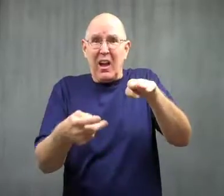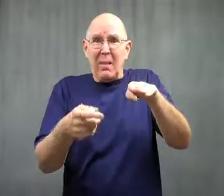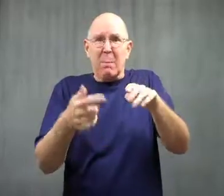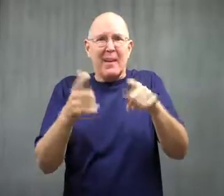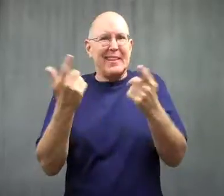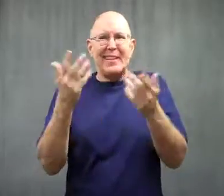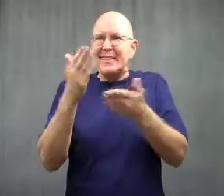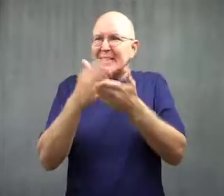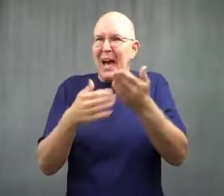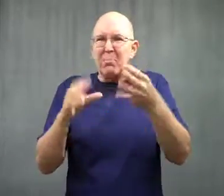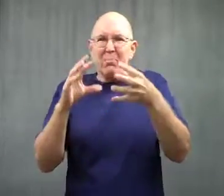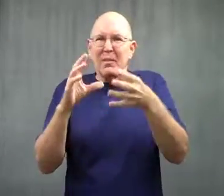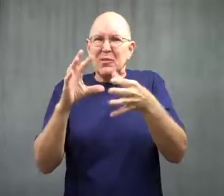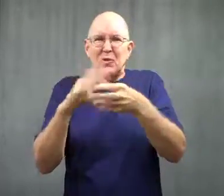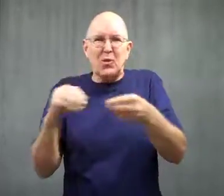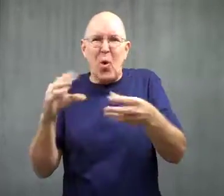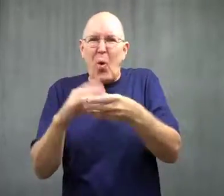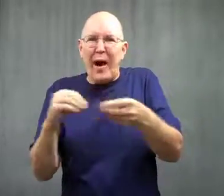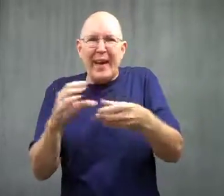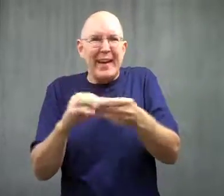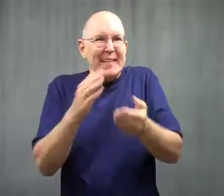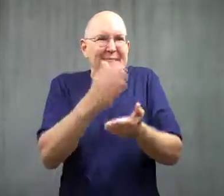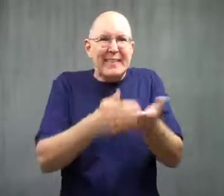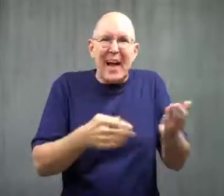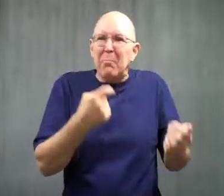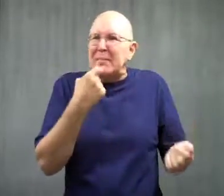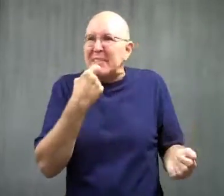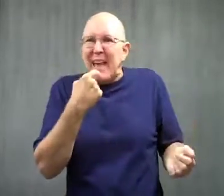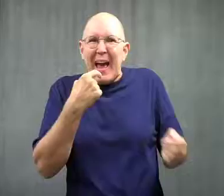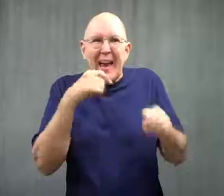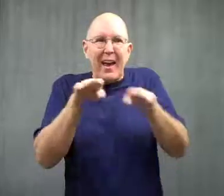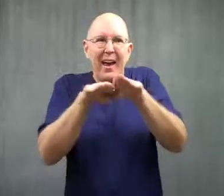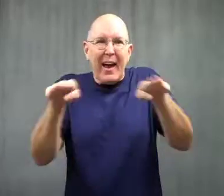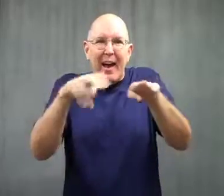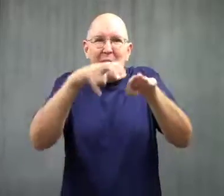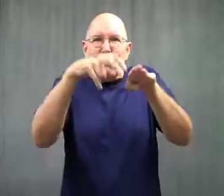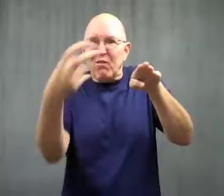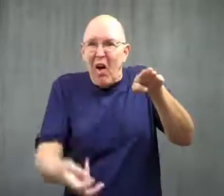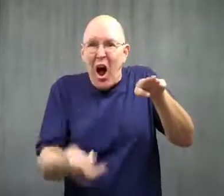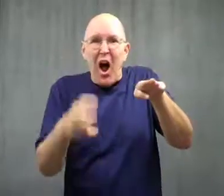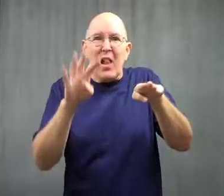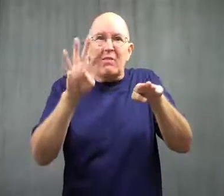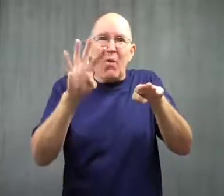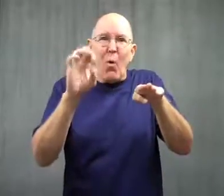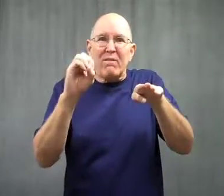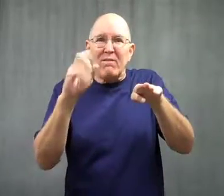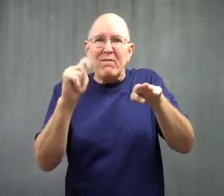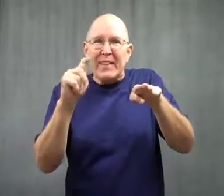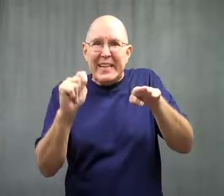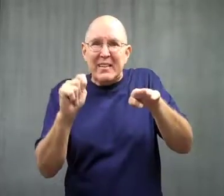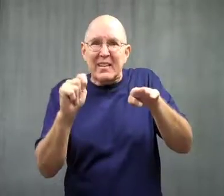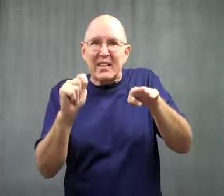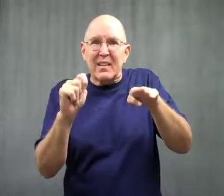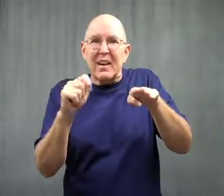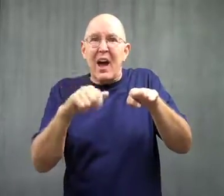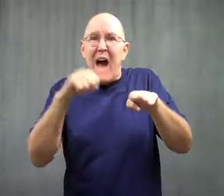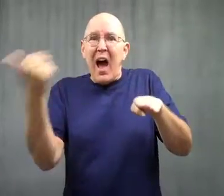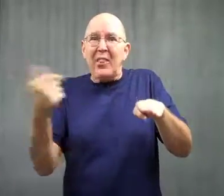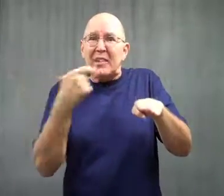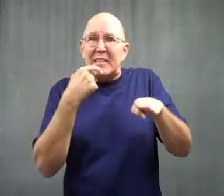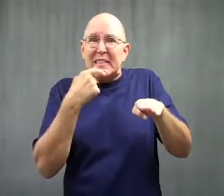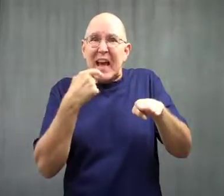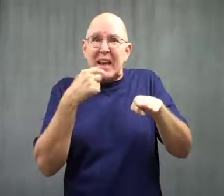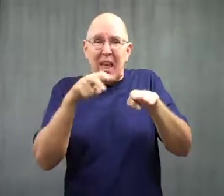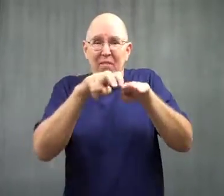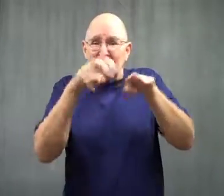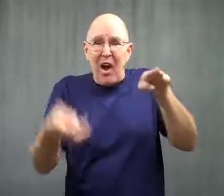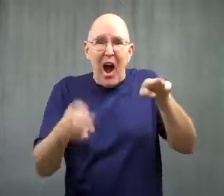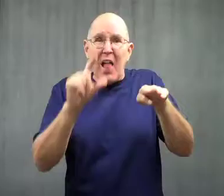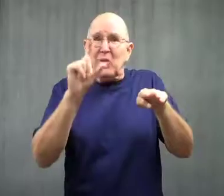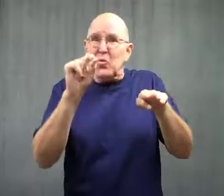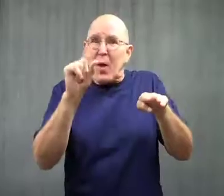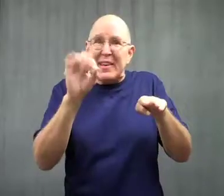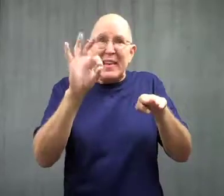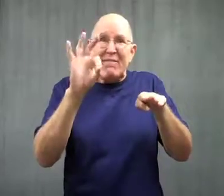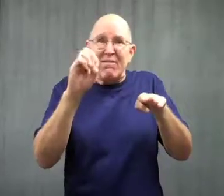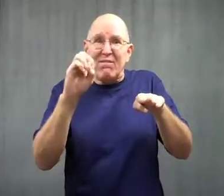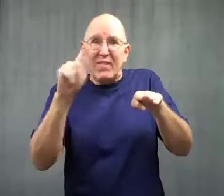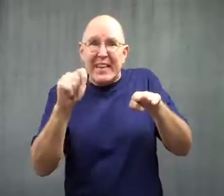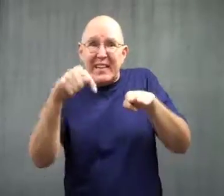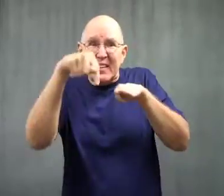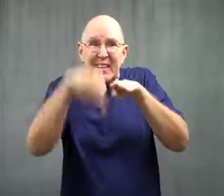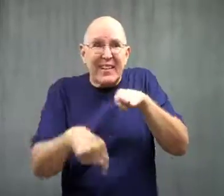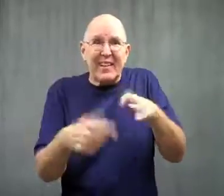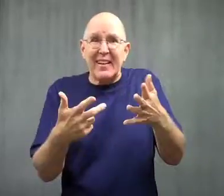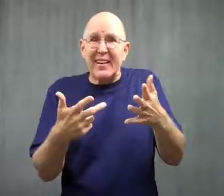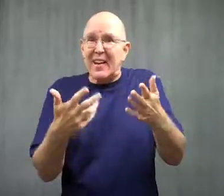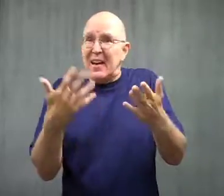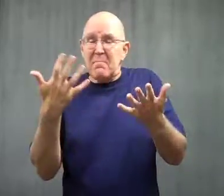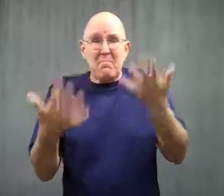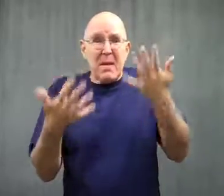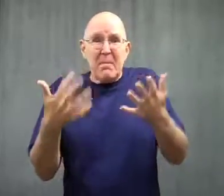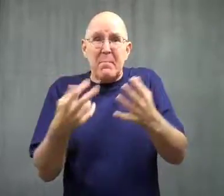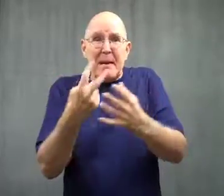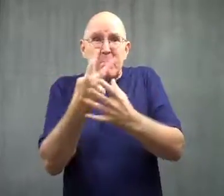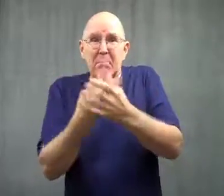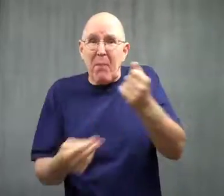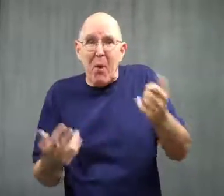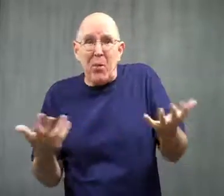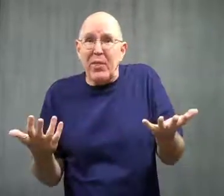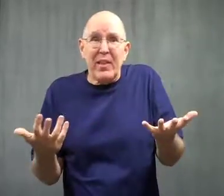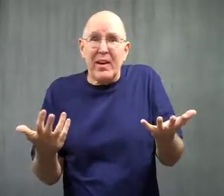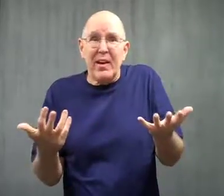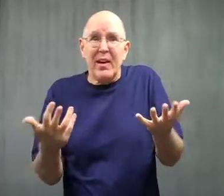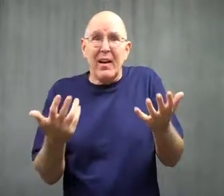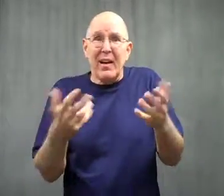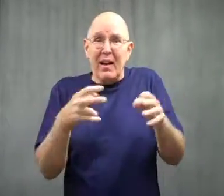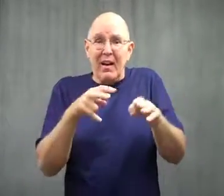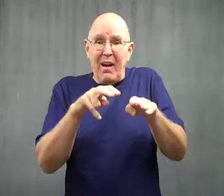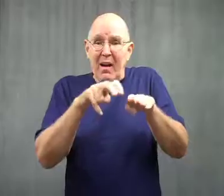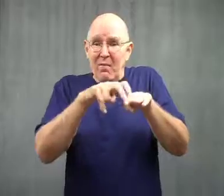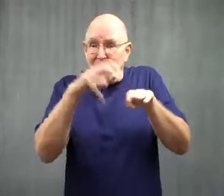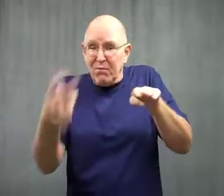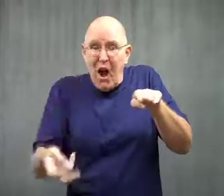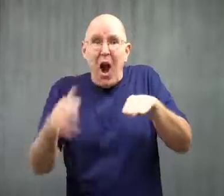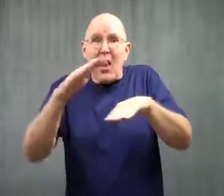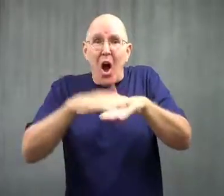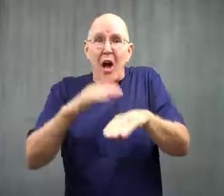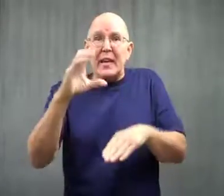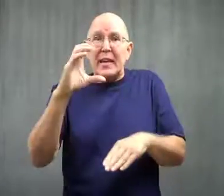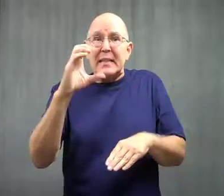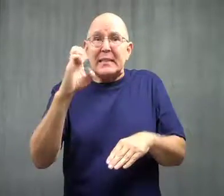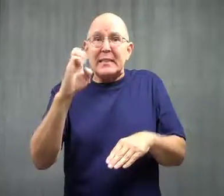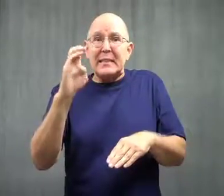There were different versions, some said they fell four feet, others said they fell 20 feet.